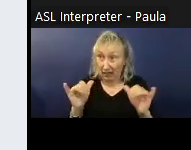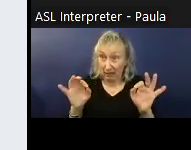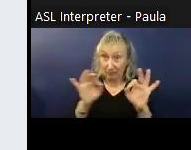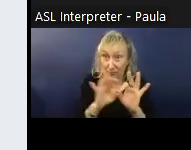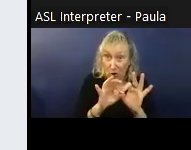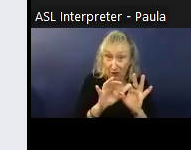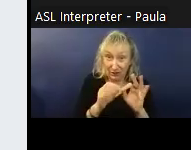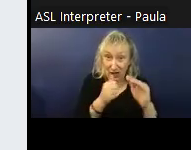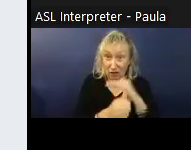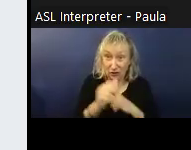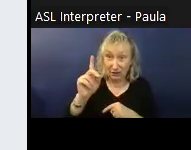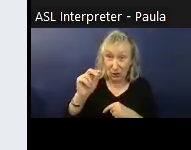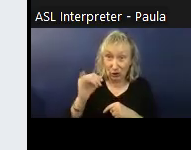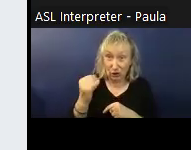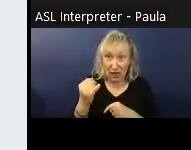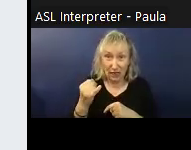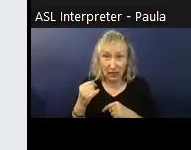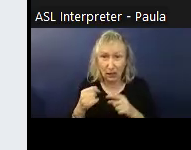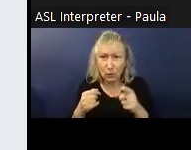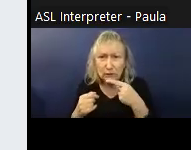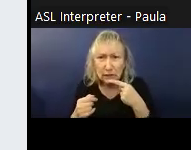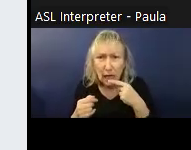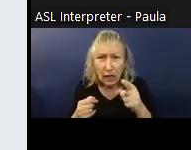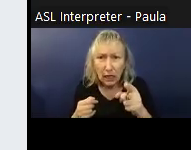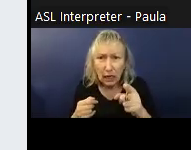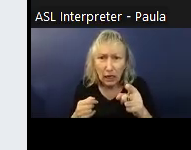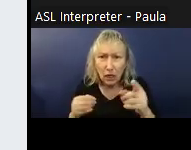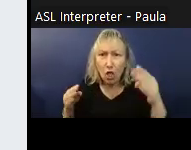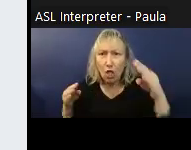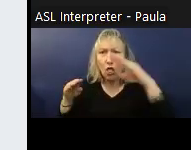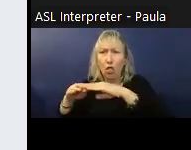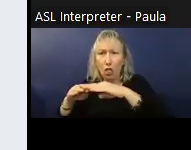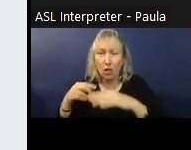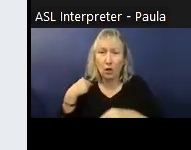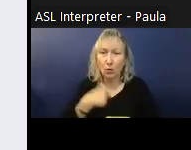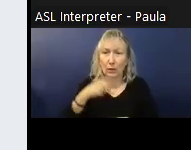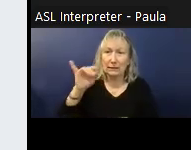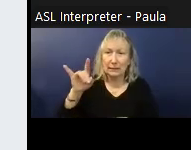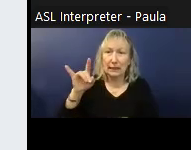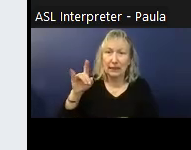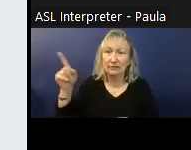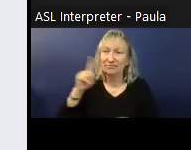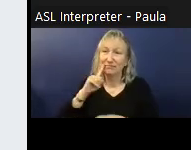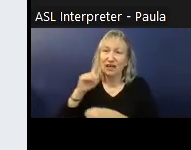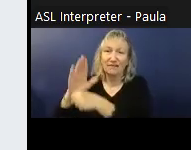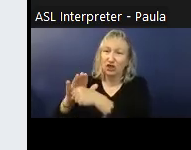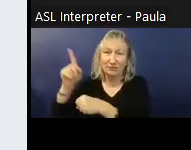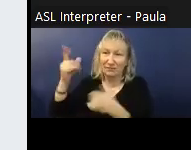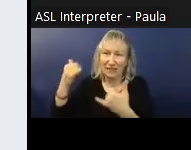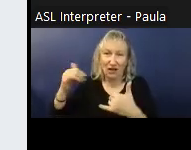What sounds like you're familiar with. What's that? Well, well, we did and we confirmed that it doesn't apply. OK, perfect. OK.